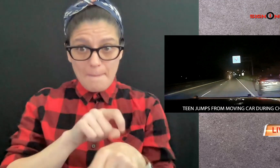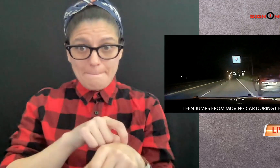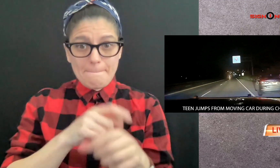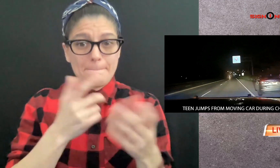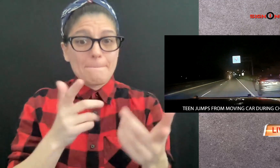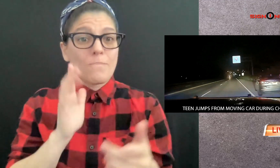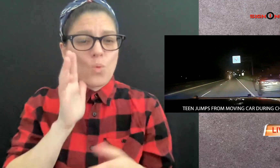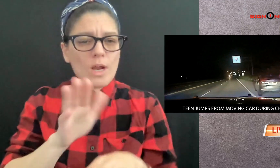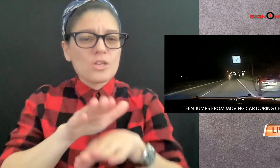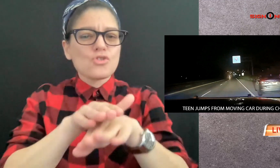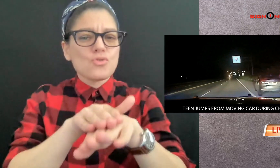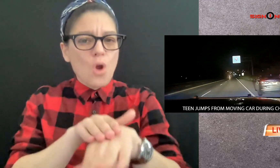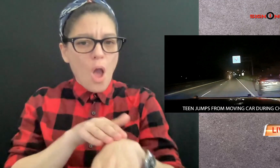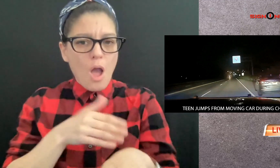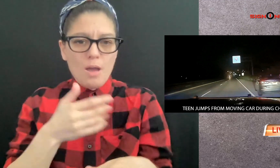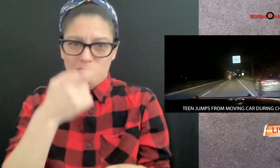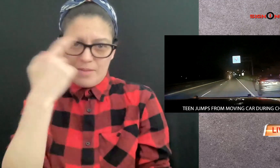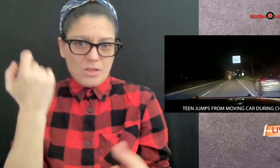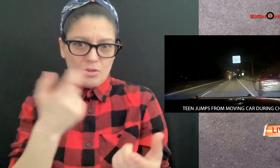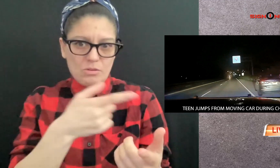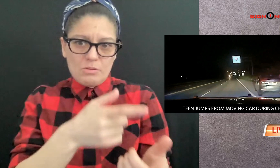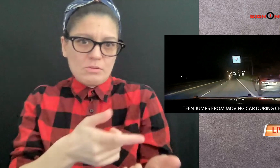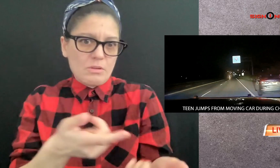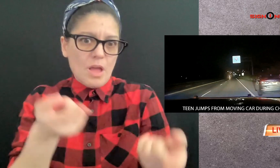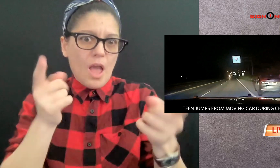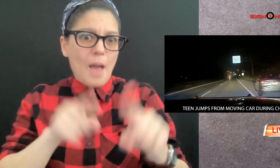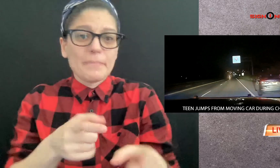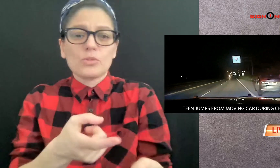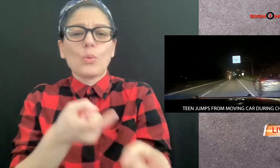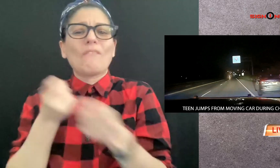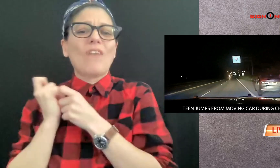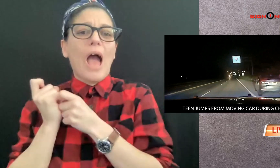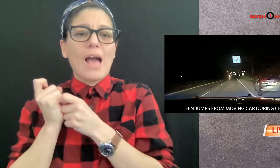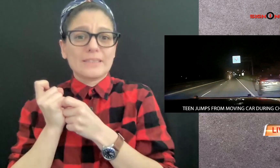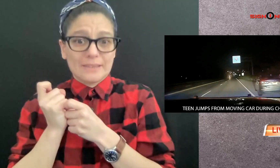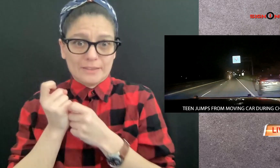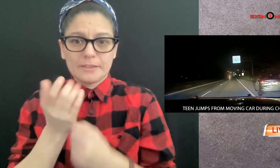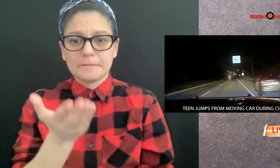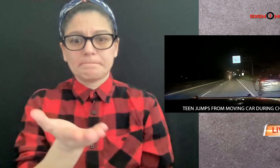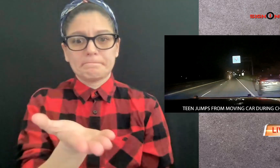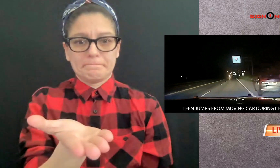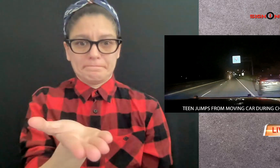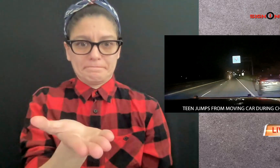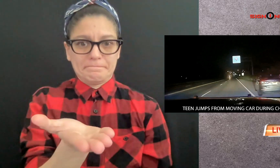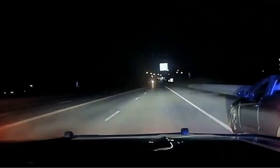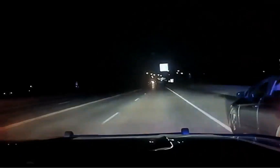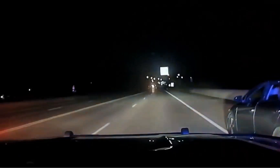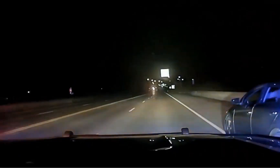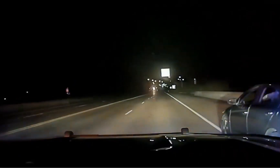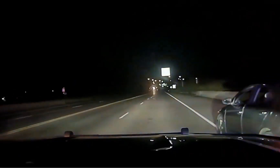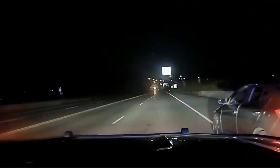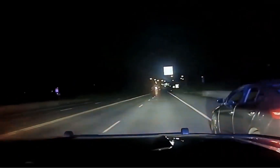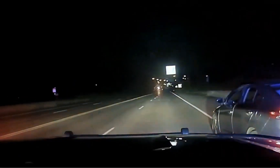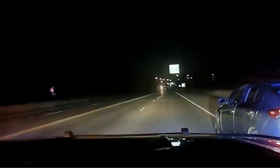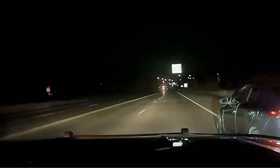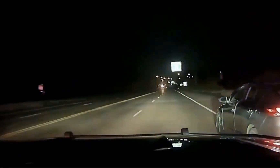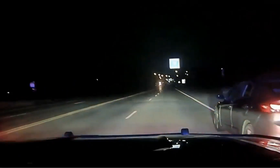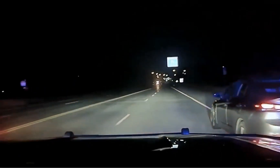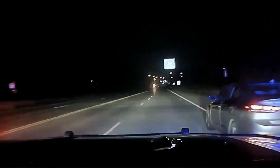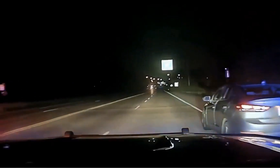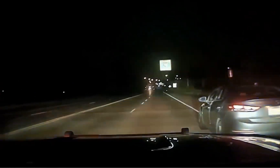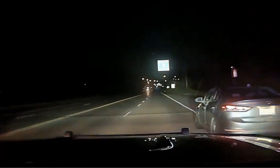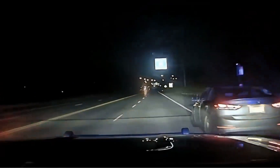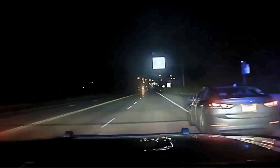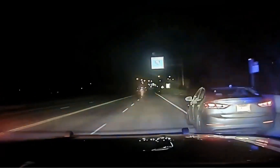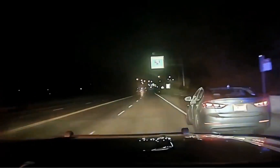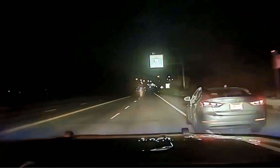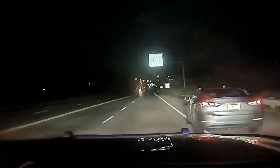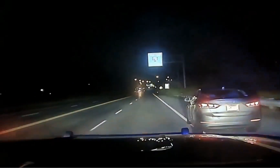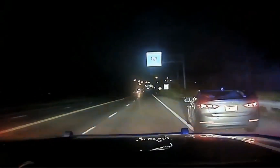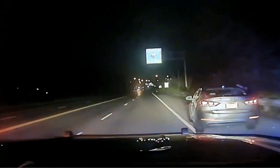we will show you the video in real time then will slow it down because it happens so fast